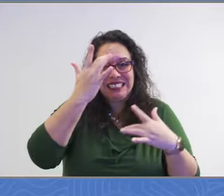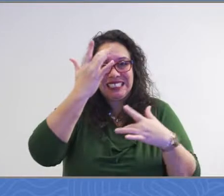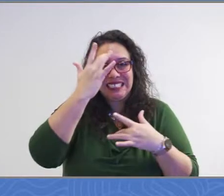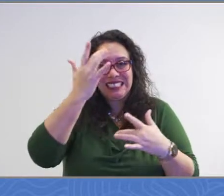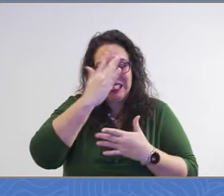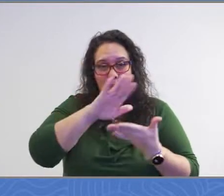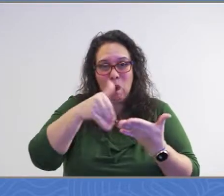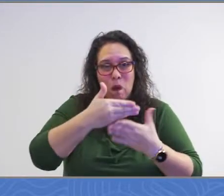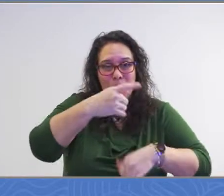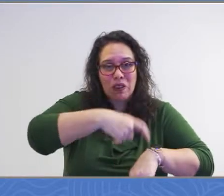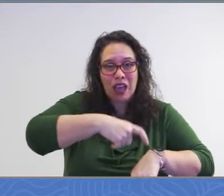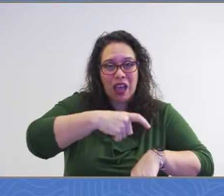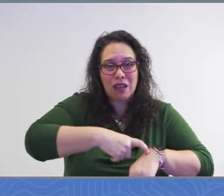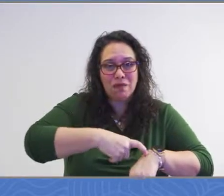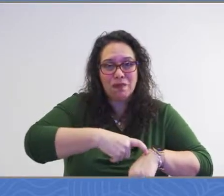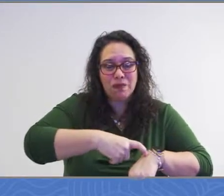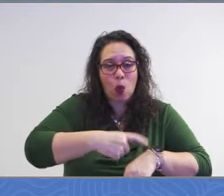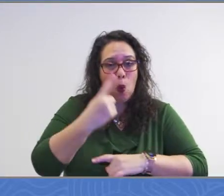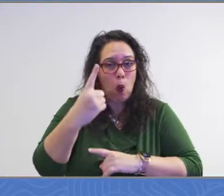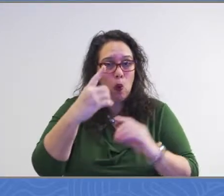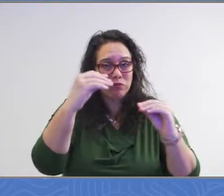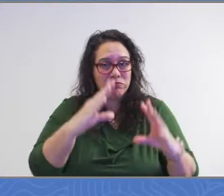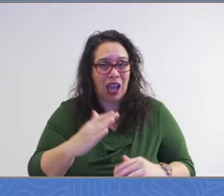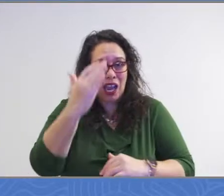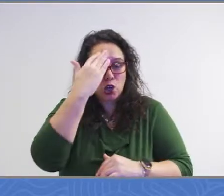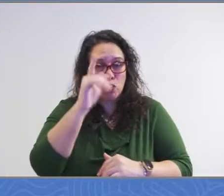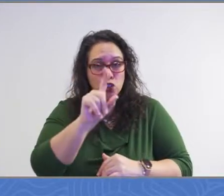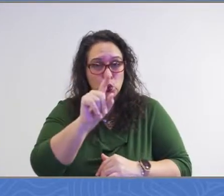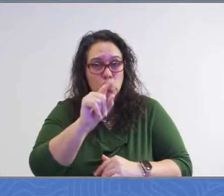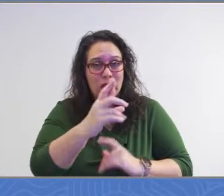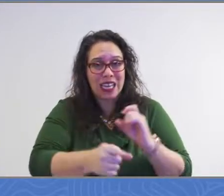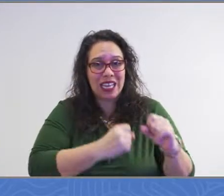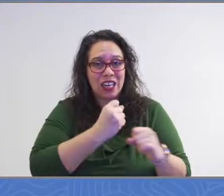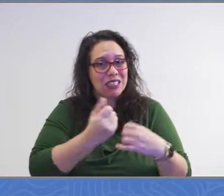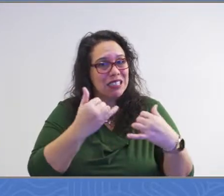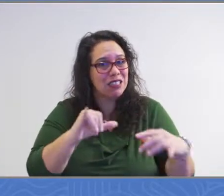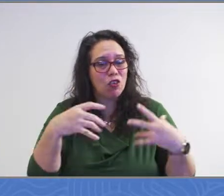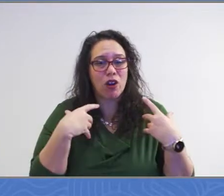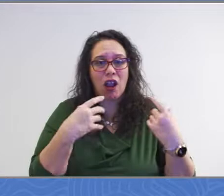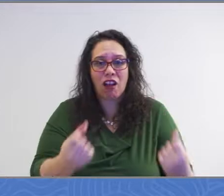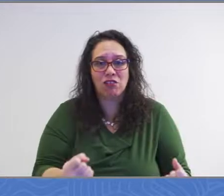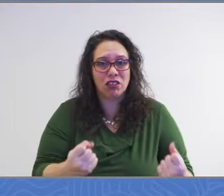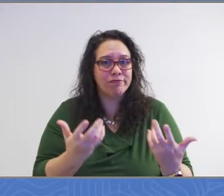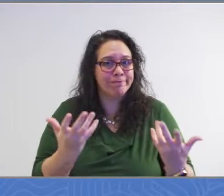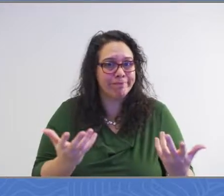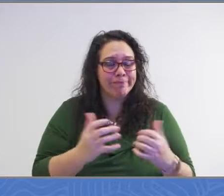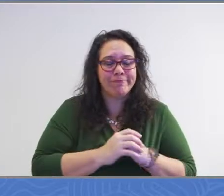is still recovering to this day. The CCT teachers are being asked to teach in person full day